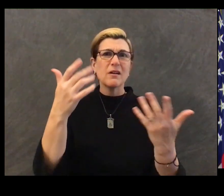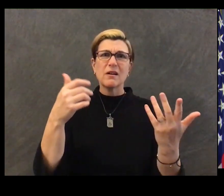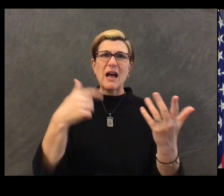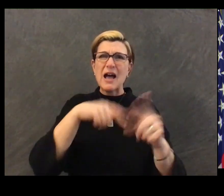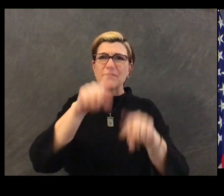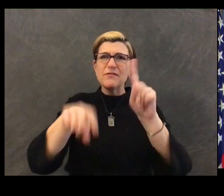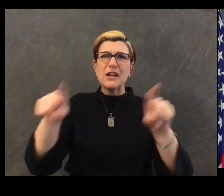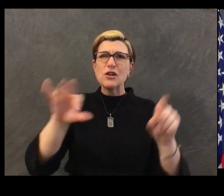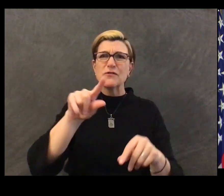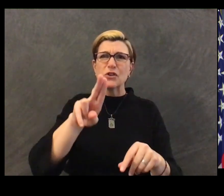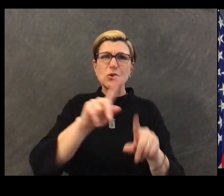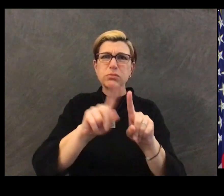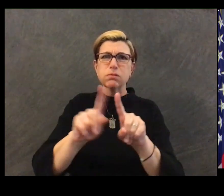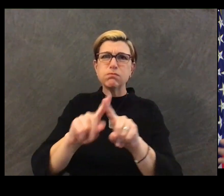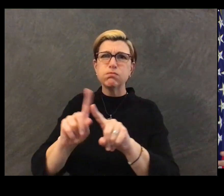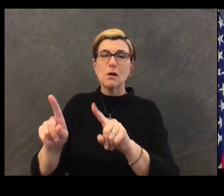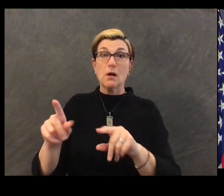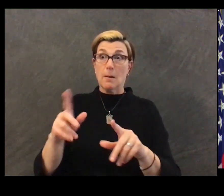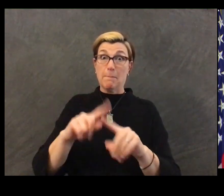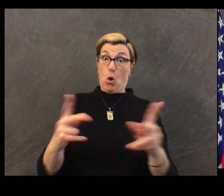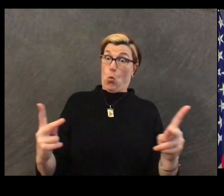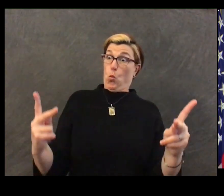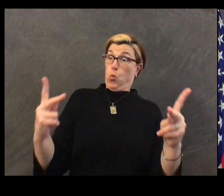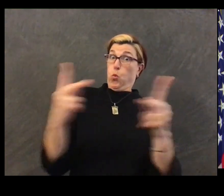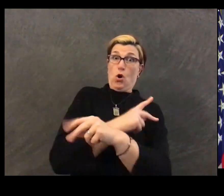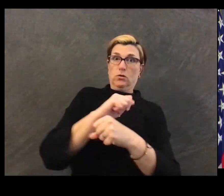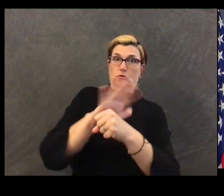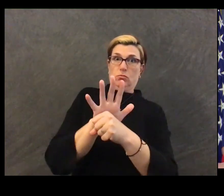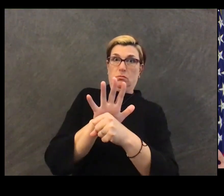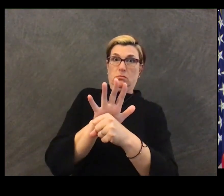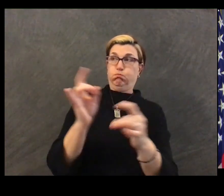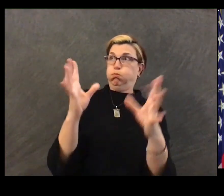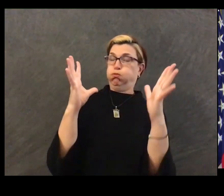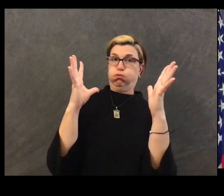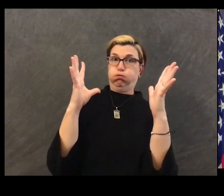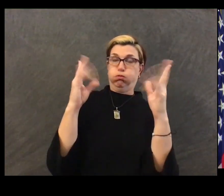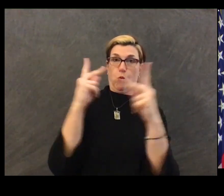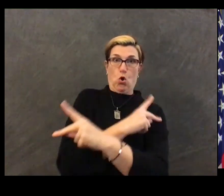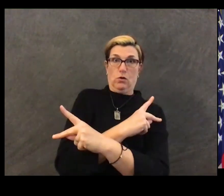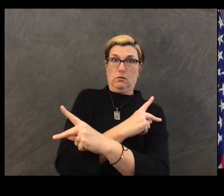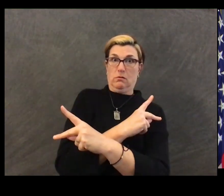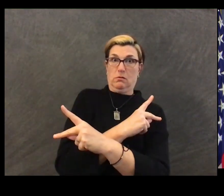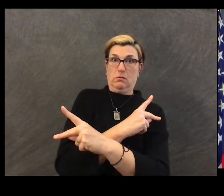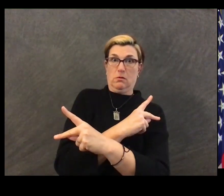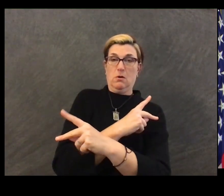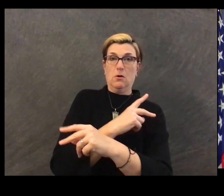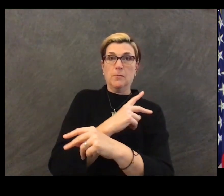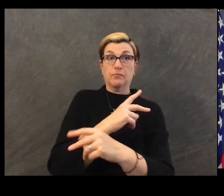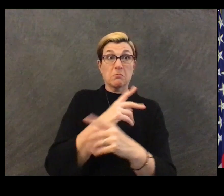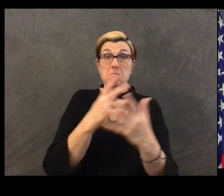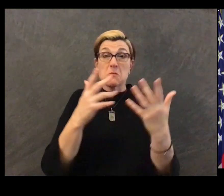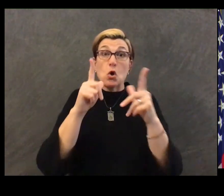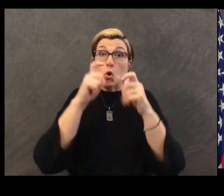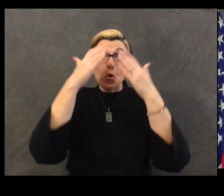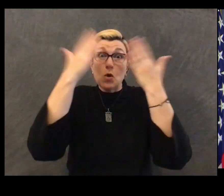flu but nothing like what we've had here nothing at all like what we have had here with the virus but something could happen I think that the stockpiles we're